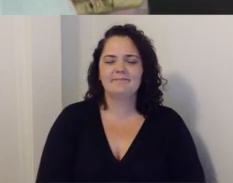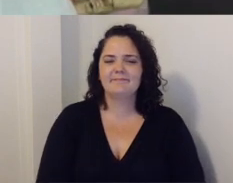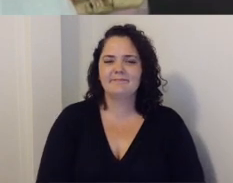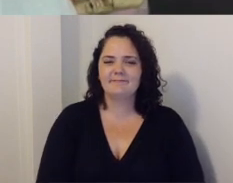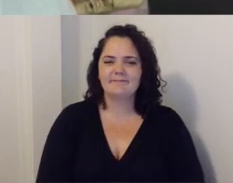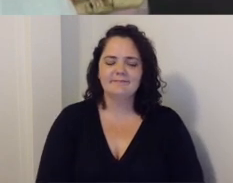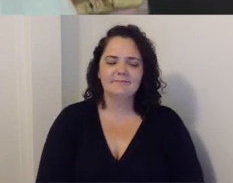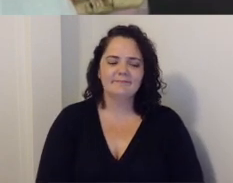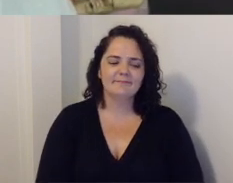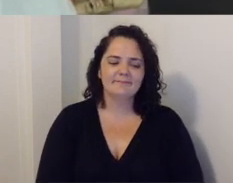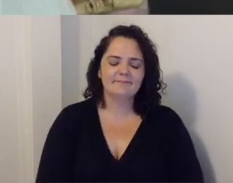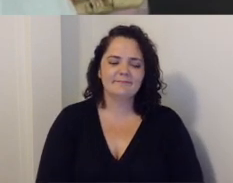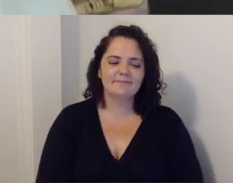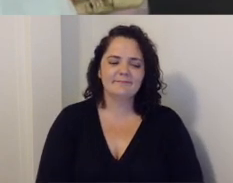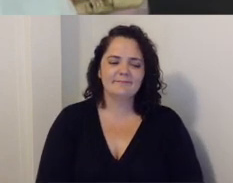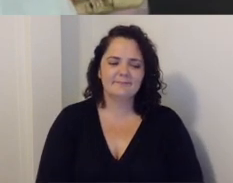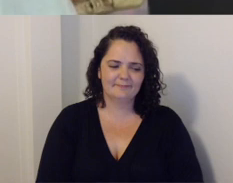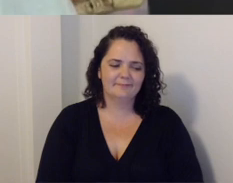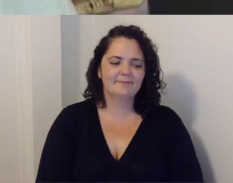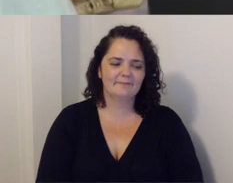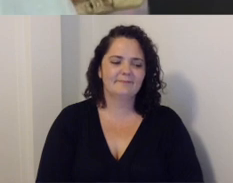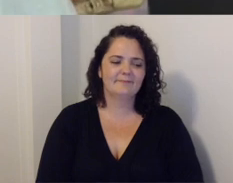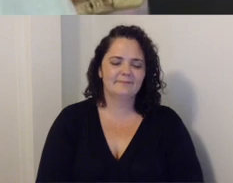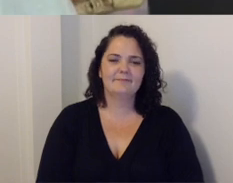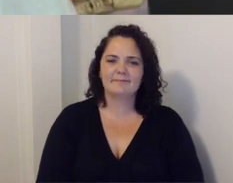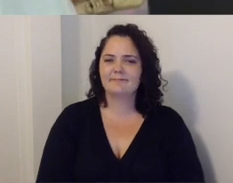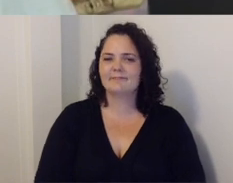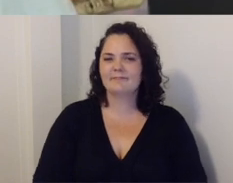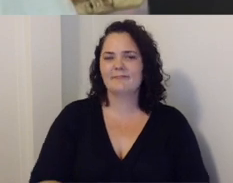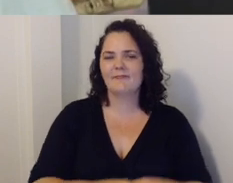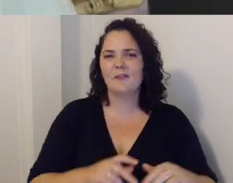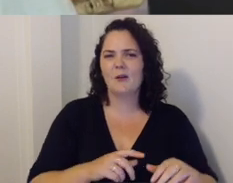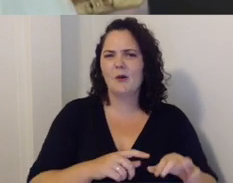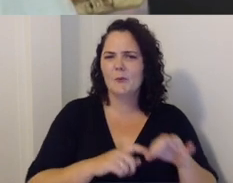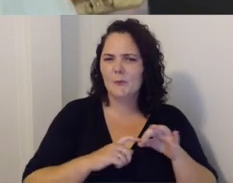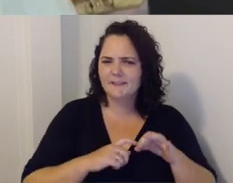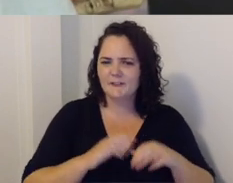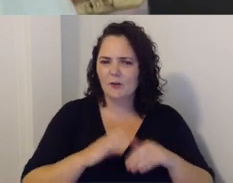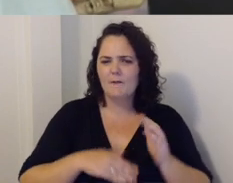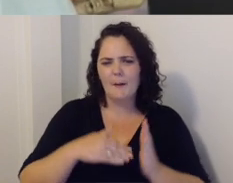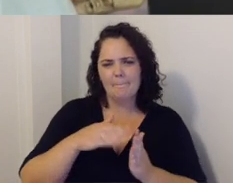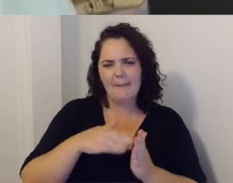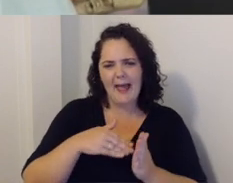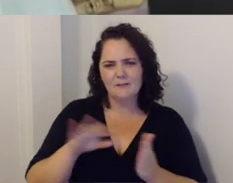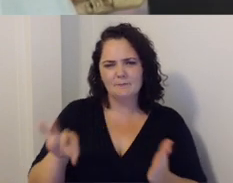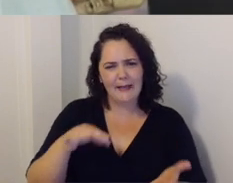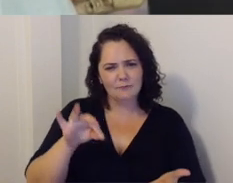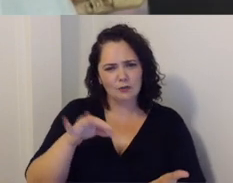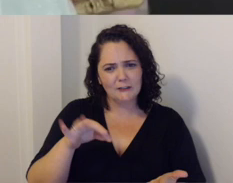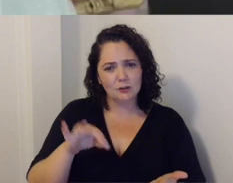Oh god yes yes yes, my producer is just giving me a question about paint brushes or sponges too